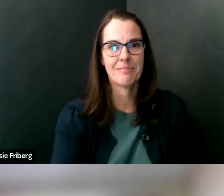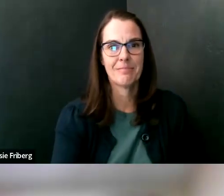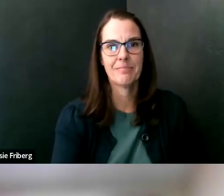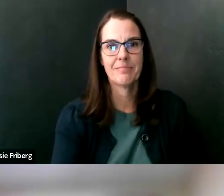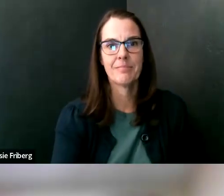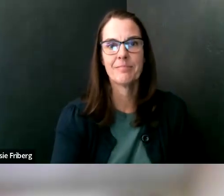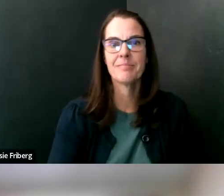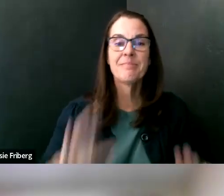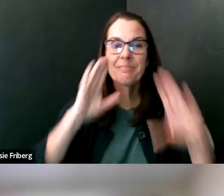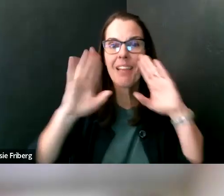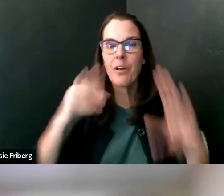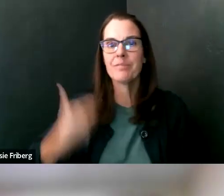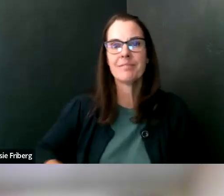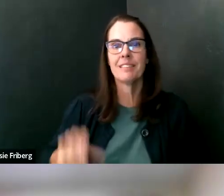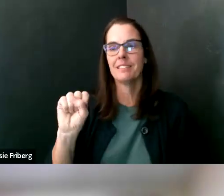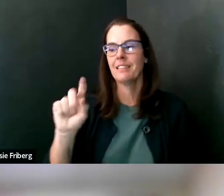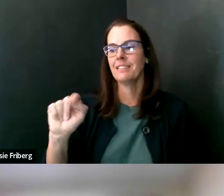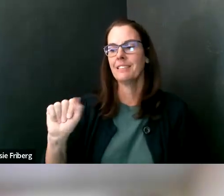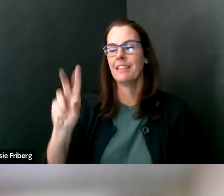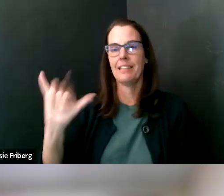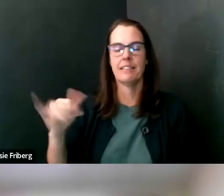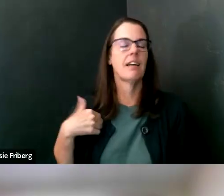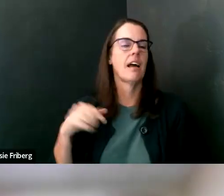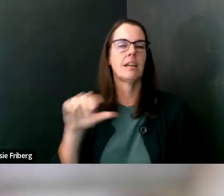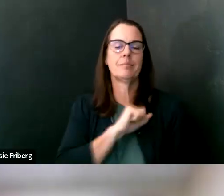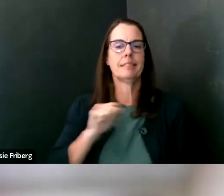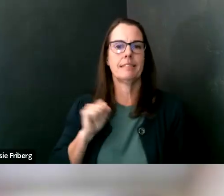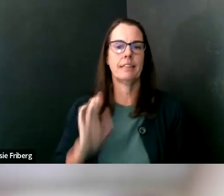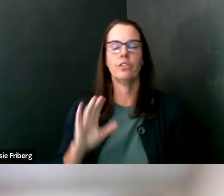Hi there. I'm Stacy Sanders. I'm Senator Wyden's chief health adviser. I'm really